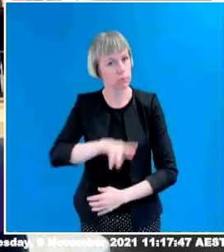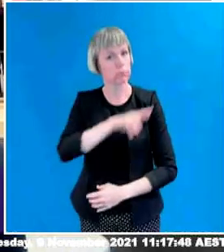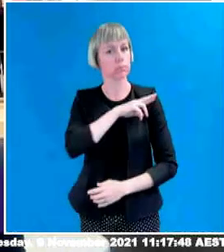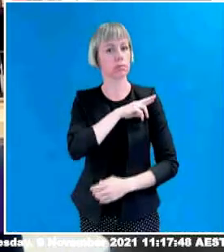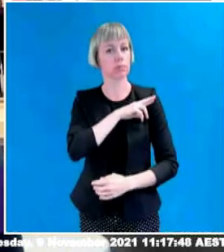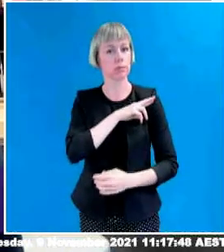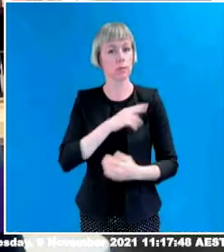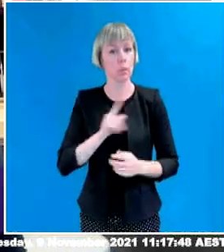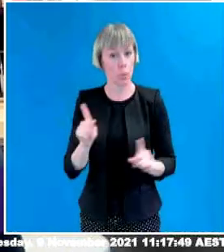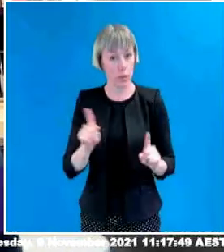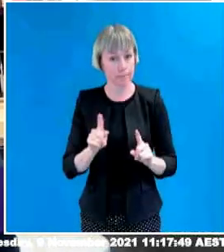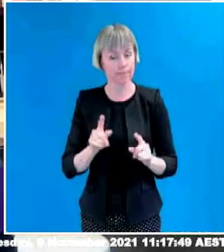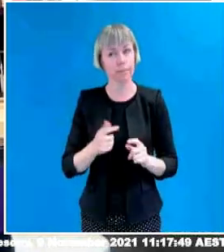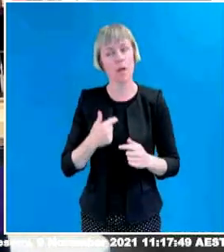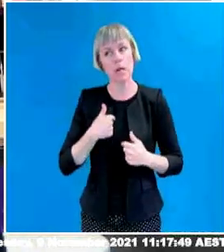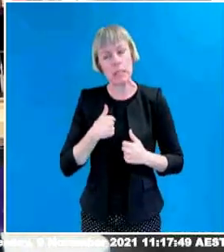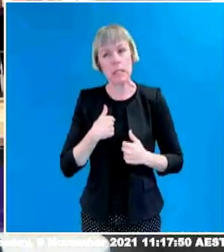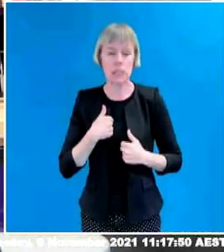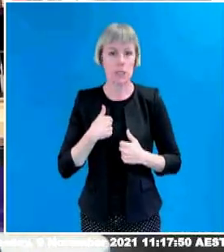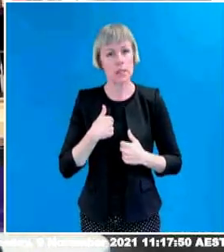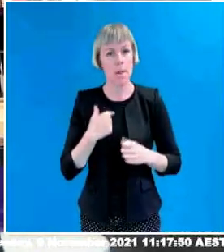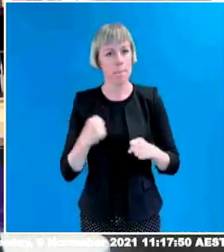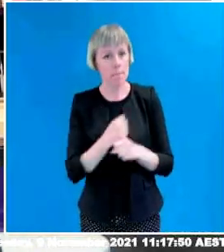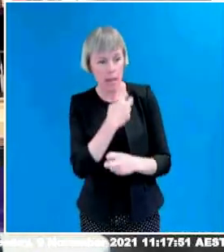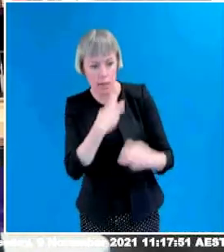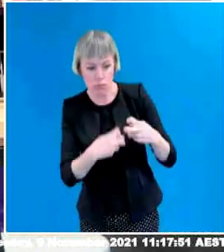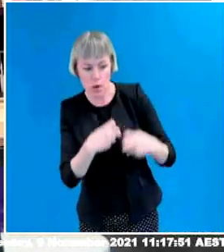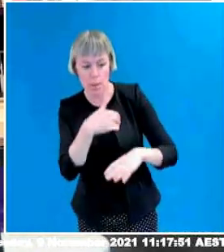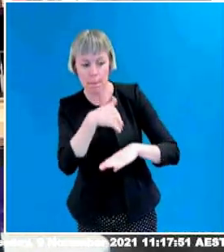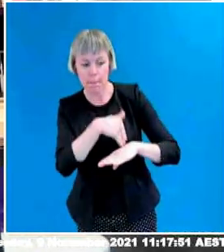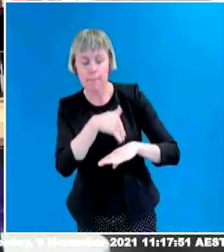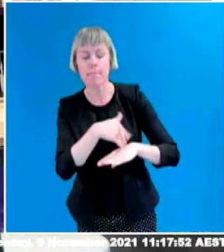problem we have caused or contributed to, what is the remedy for that?